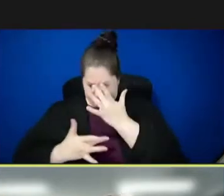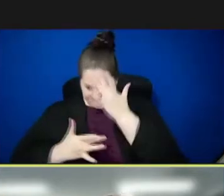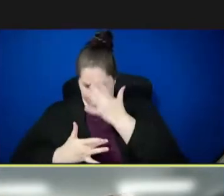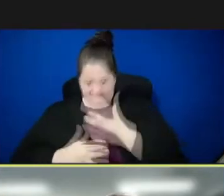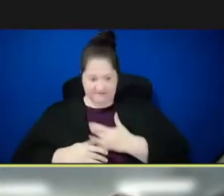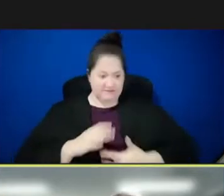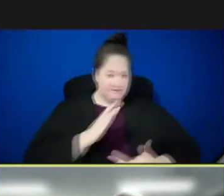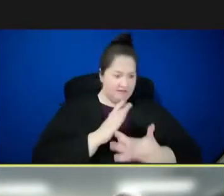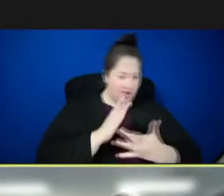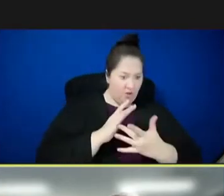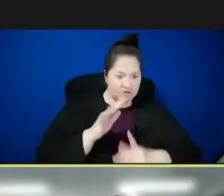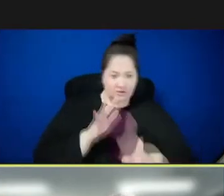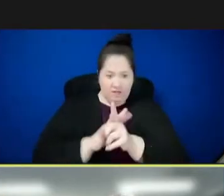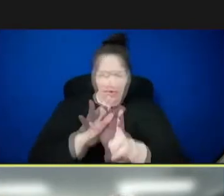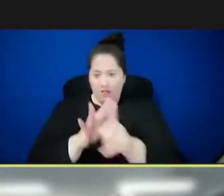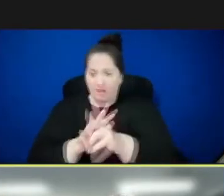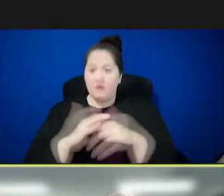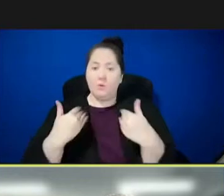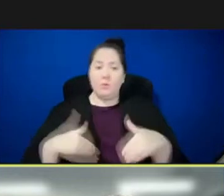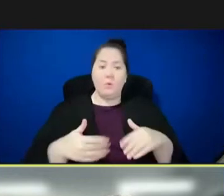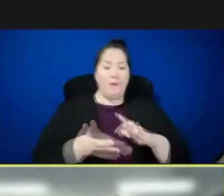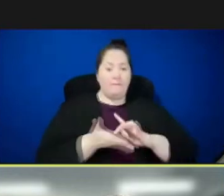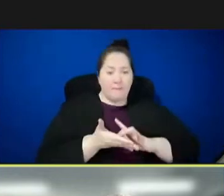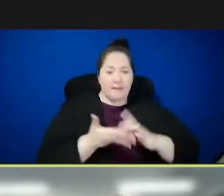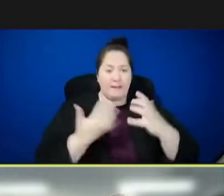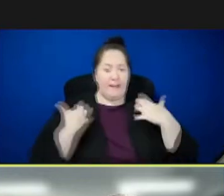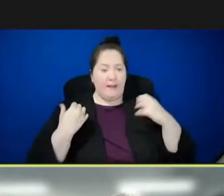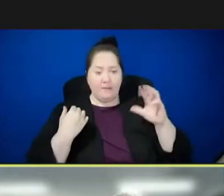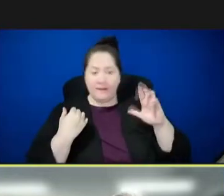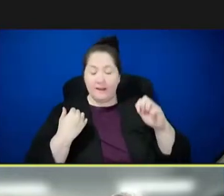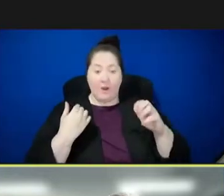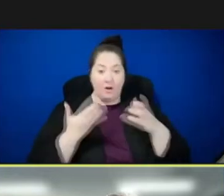the medical and healthcare sectors have expanded markets, including for vaccine